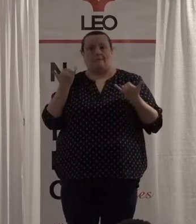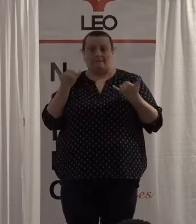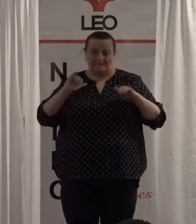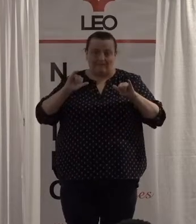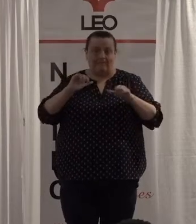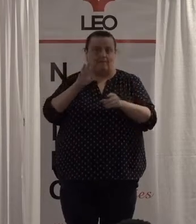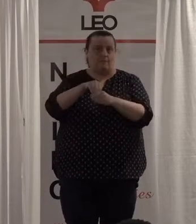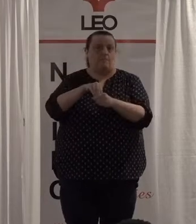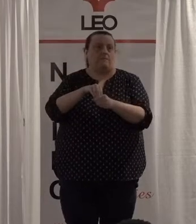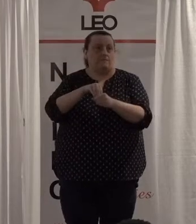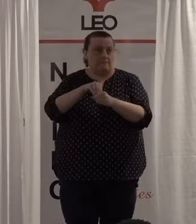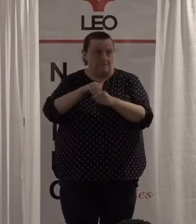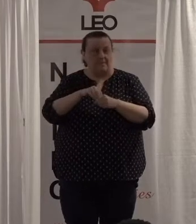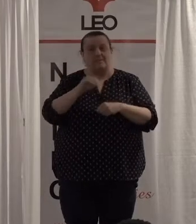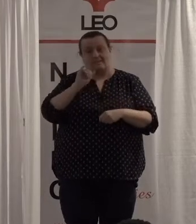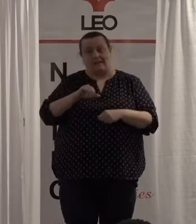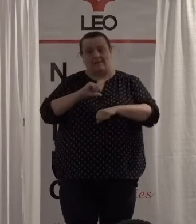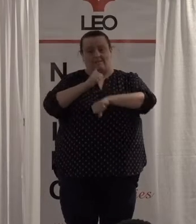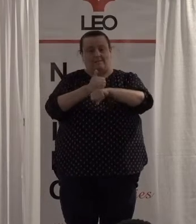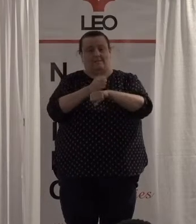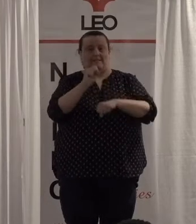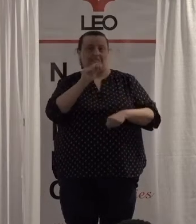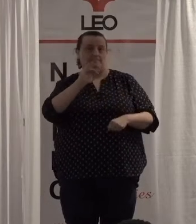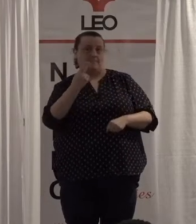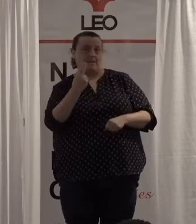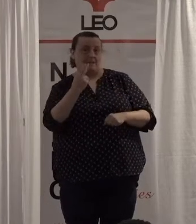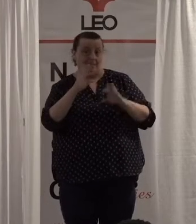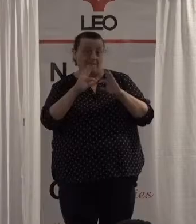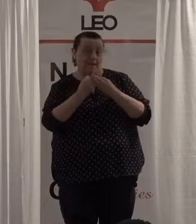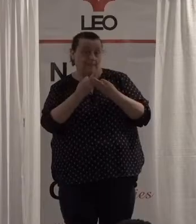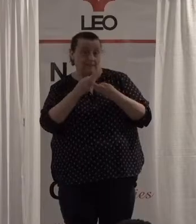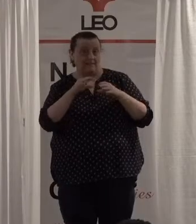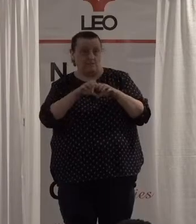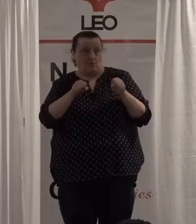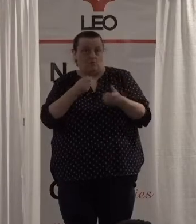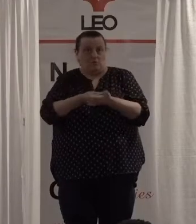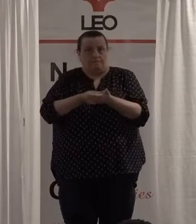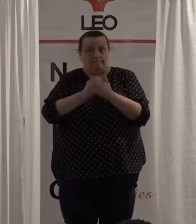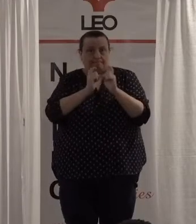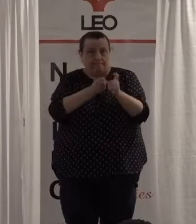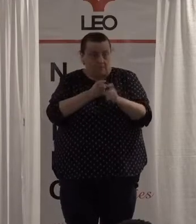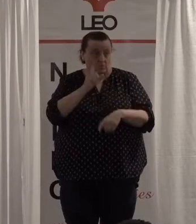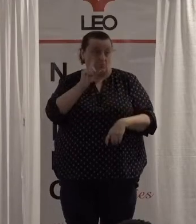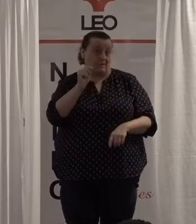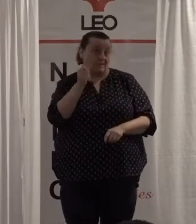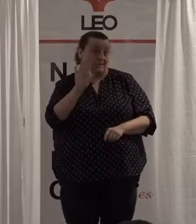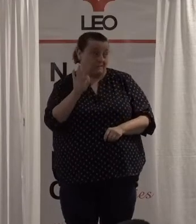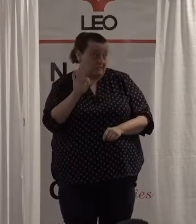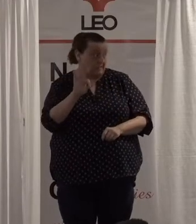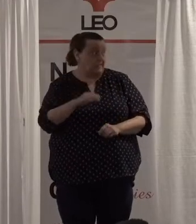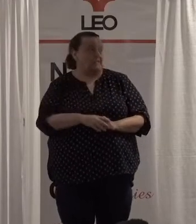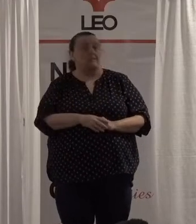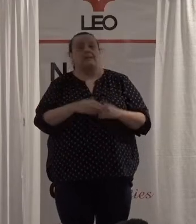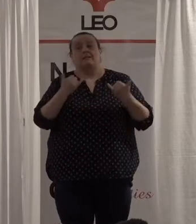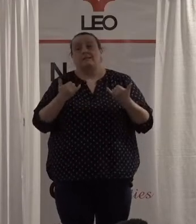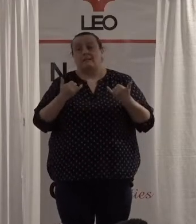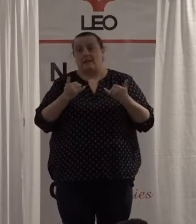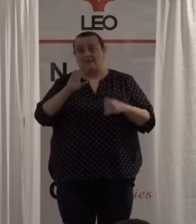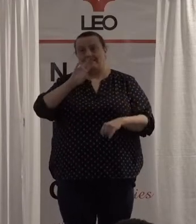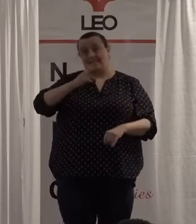THE SMITH FAMILY SCHOLARSHIP IN 2019 AND THIS IS THE SEVENTH ENTRANCE SCHOLARSHIP